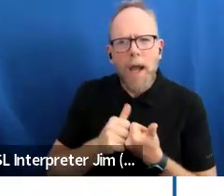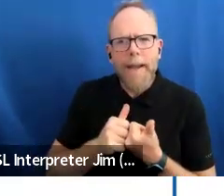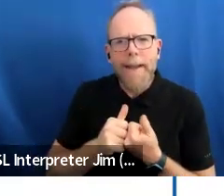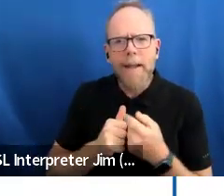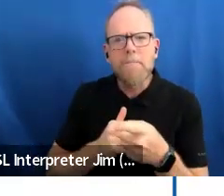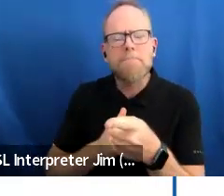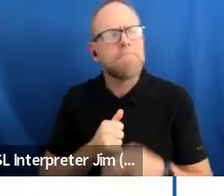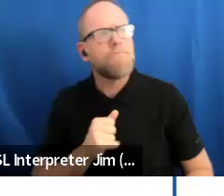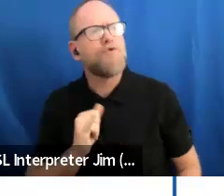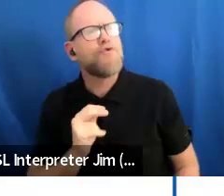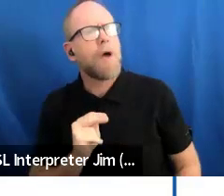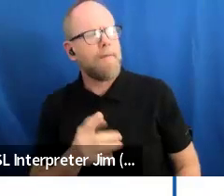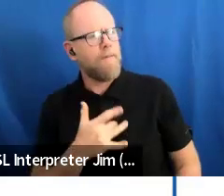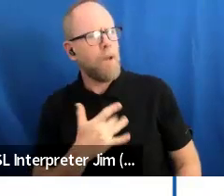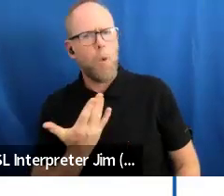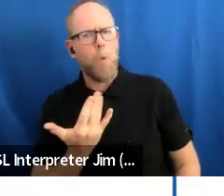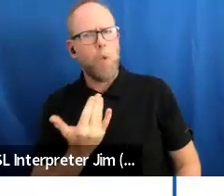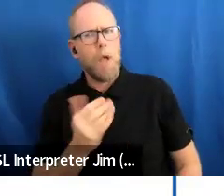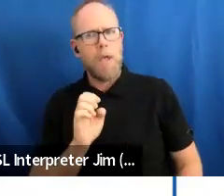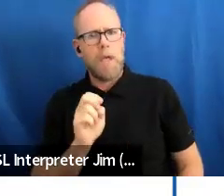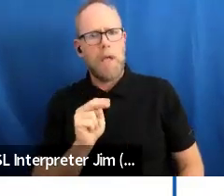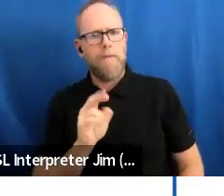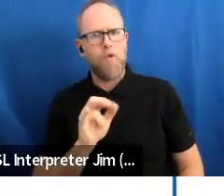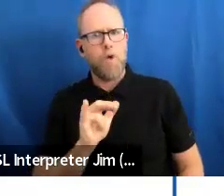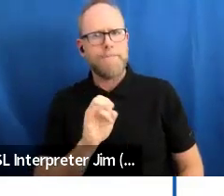is kind of the bottom line do you think, Gabe, for that. GABE: I think so.